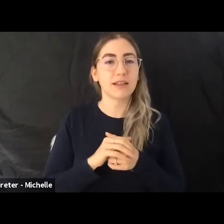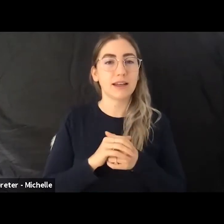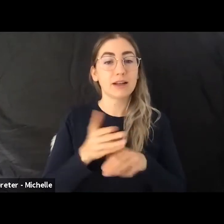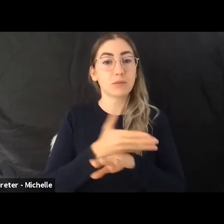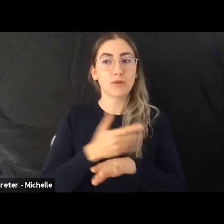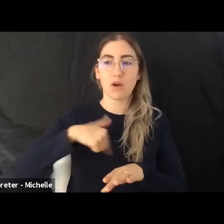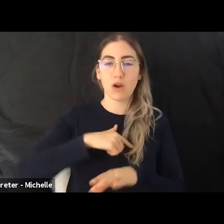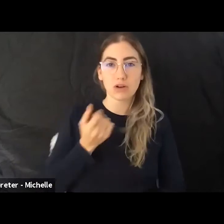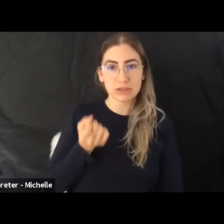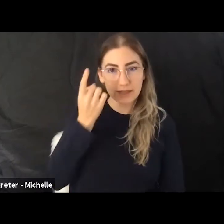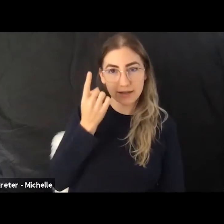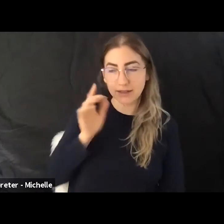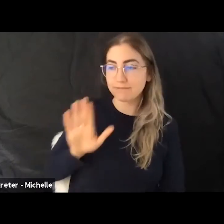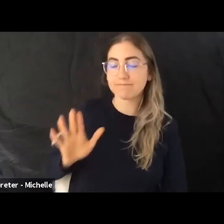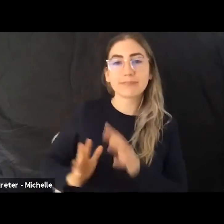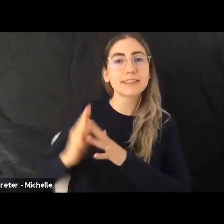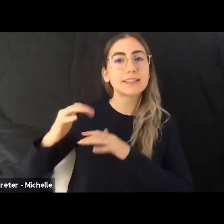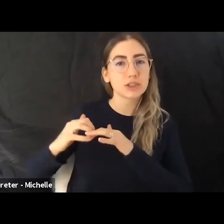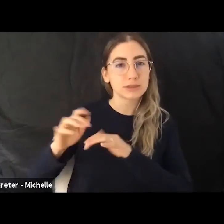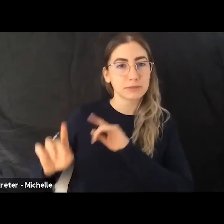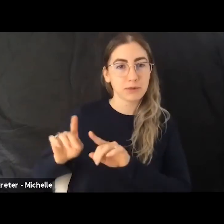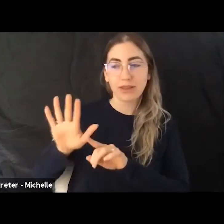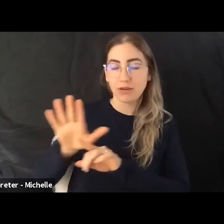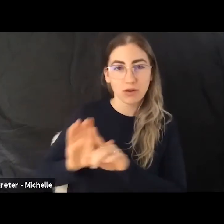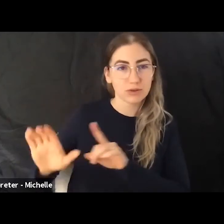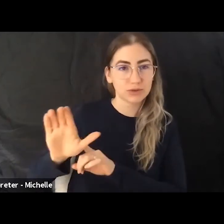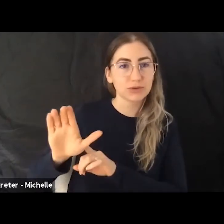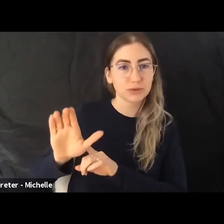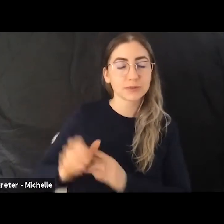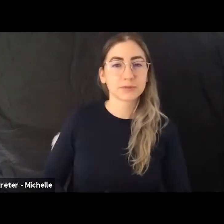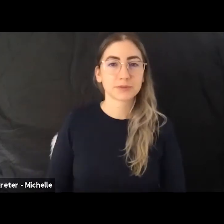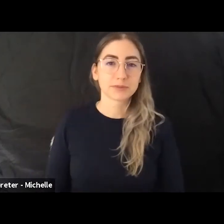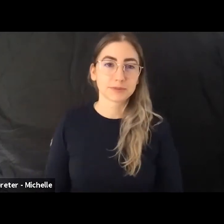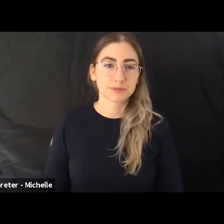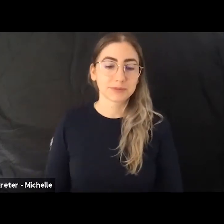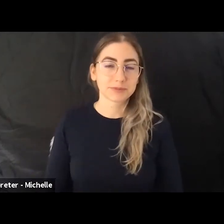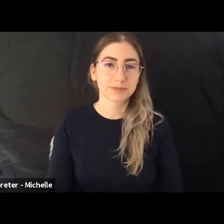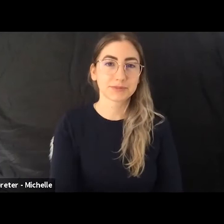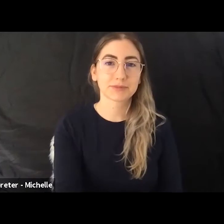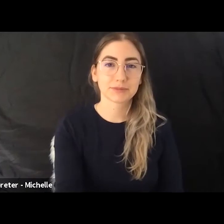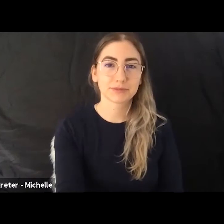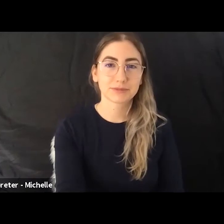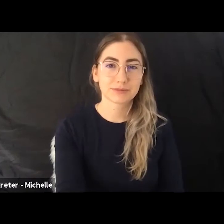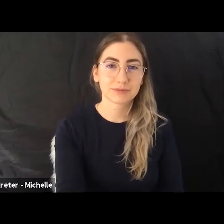UNDERSTANDING OF THE LOCAL INDIGENOUS PEOPLES AND THEIR CULTURES.